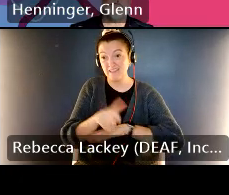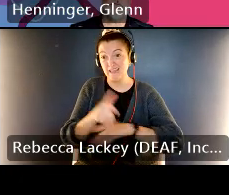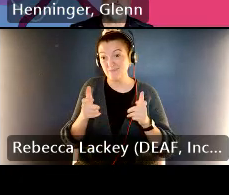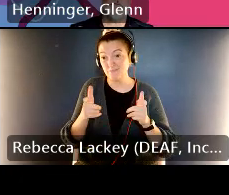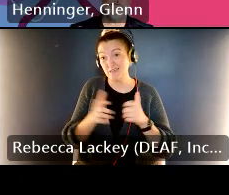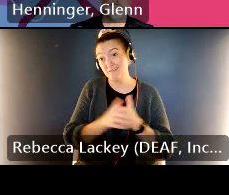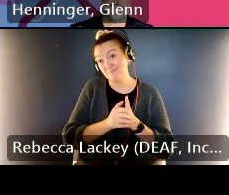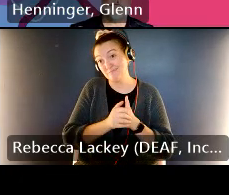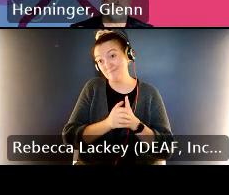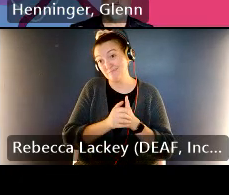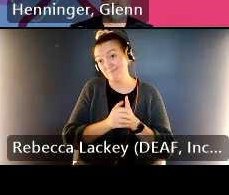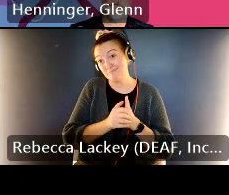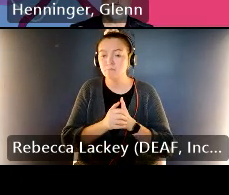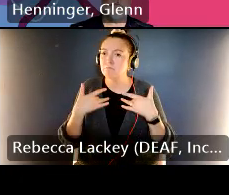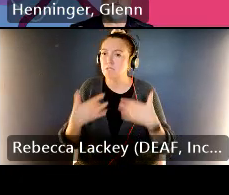So you tend to slow down.